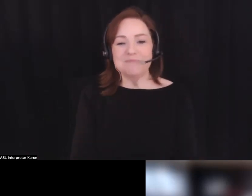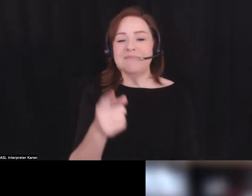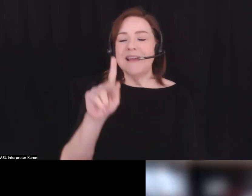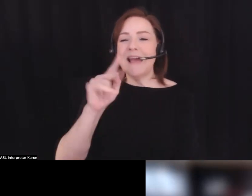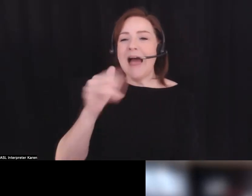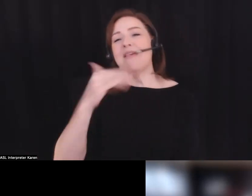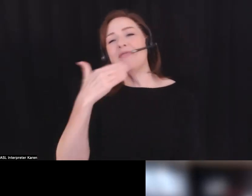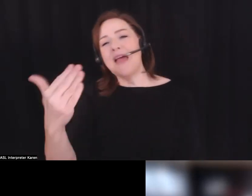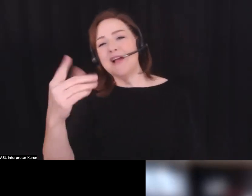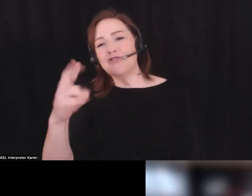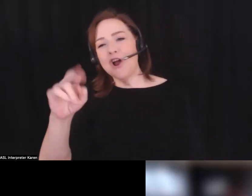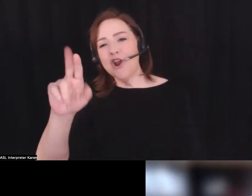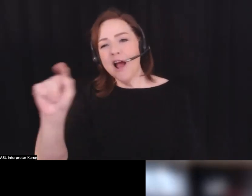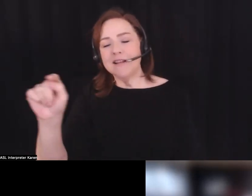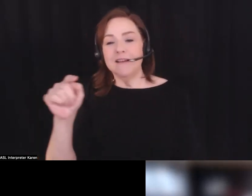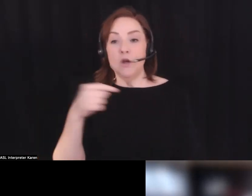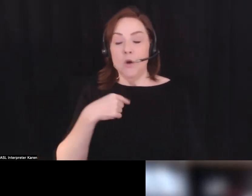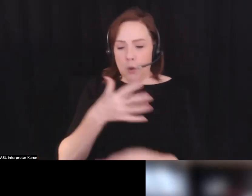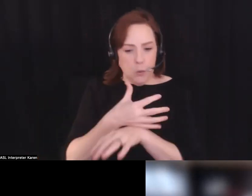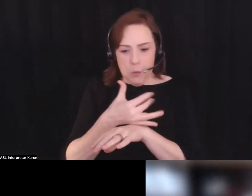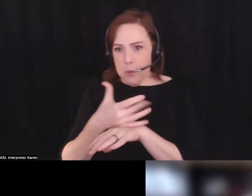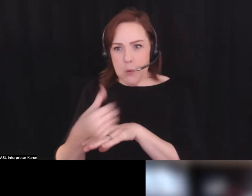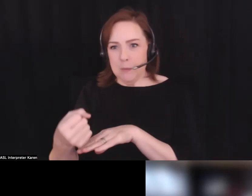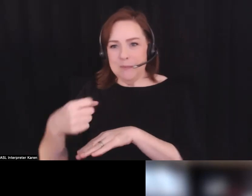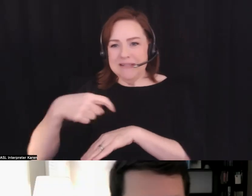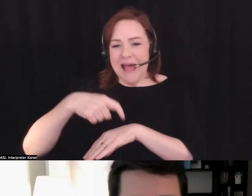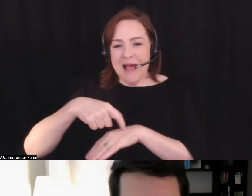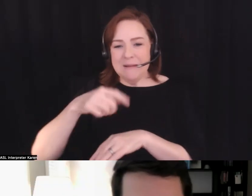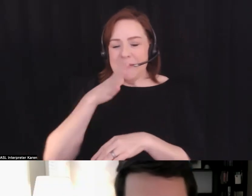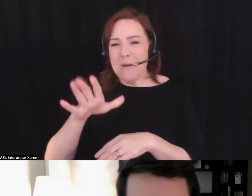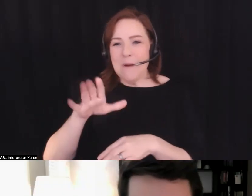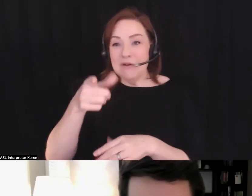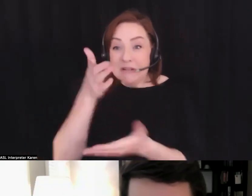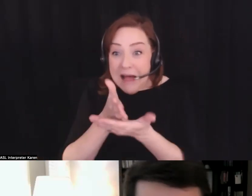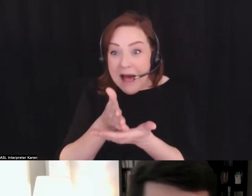much for this. we're kind of short on time so I don't want to cut you off but but I do want